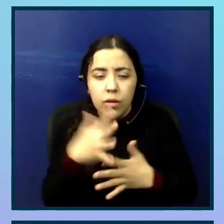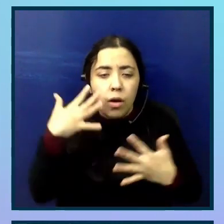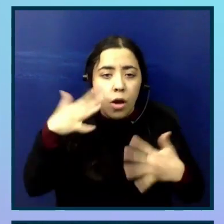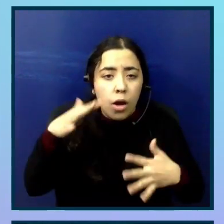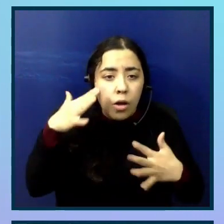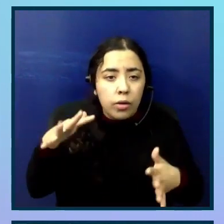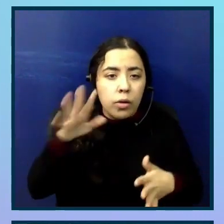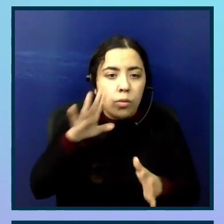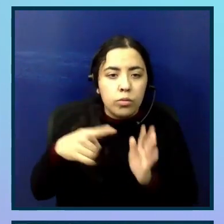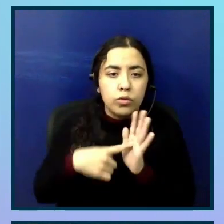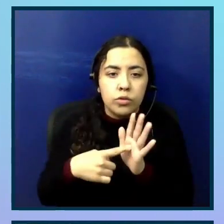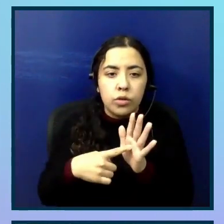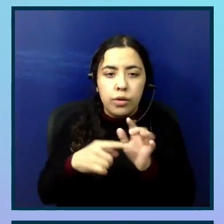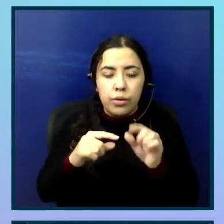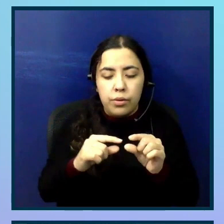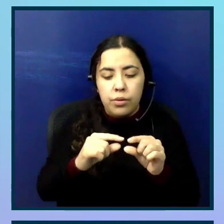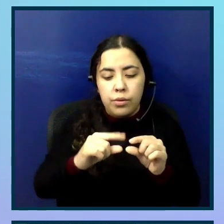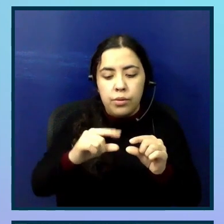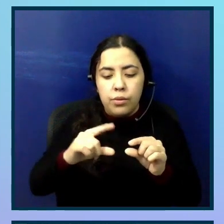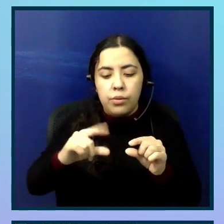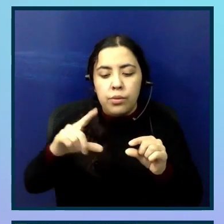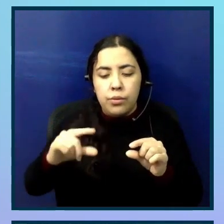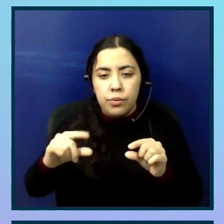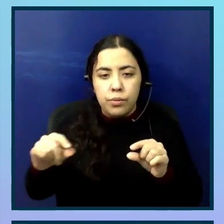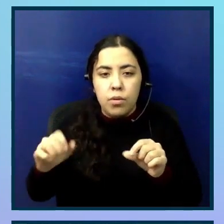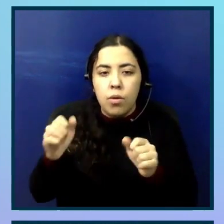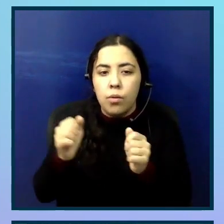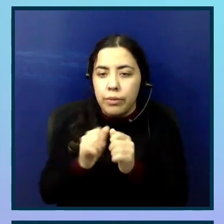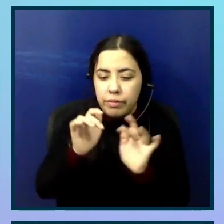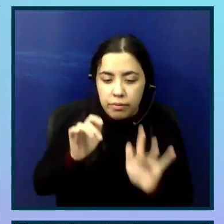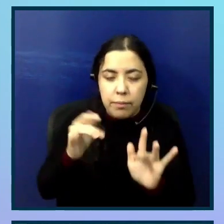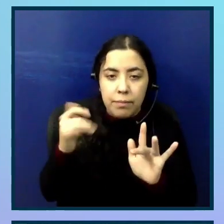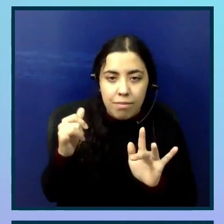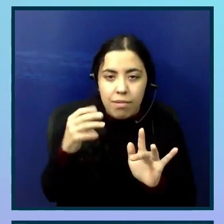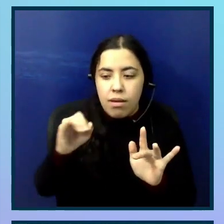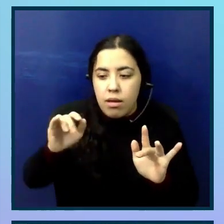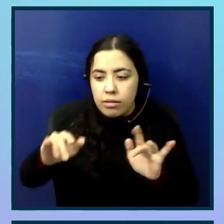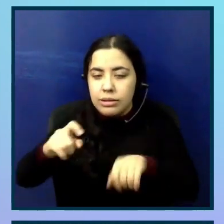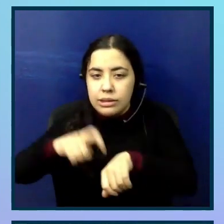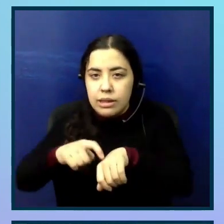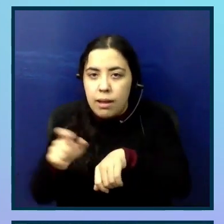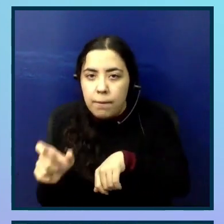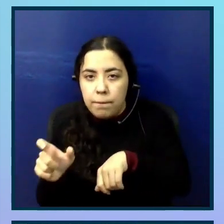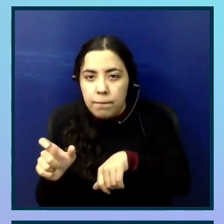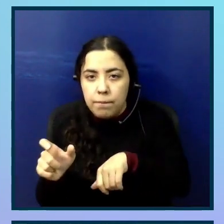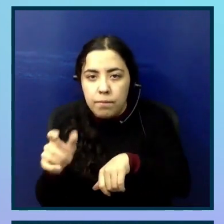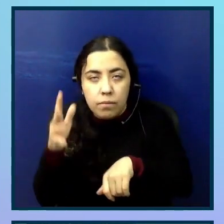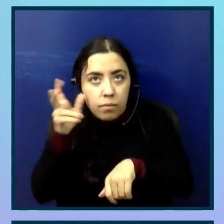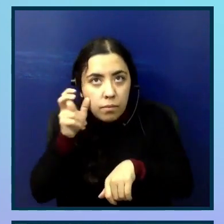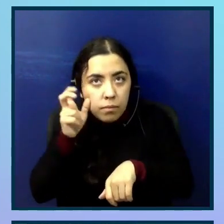with a play button and the timestamp. Like any other Slack message, users can respond to the clips